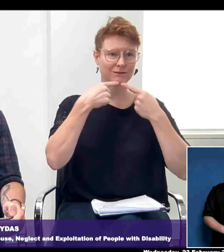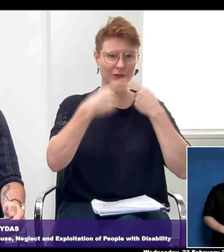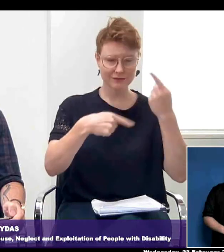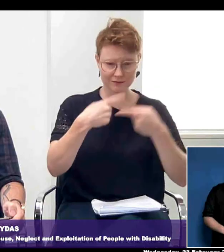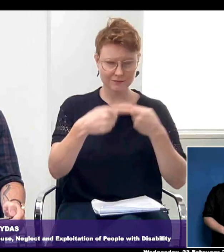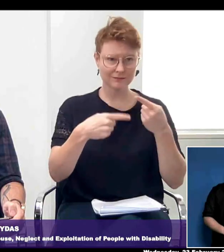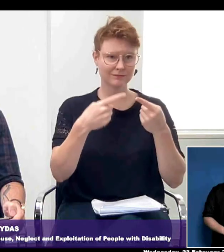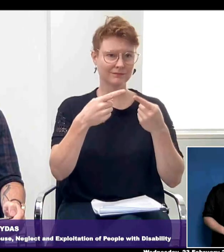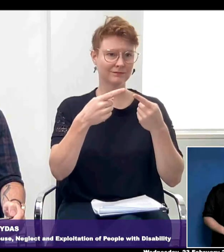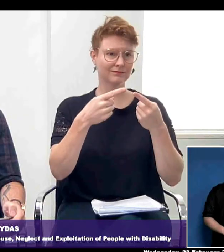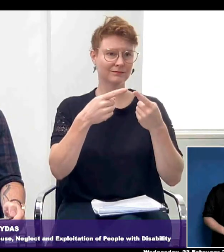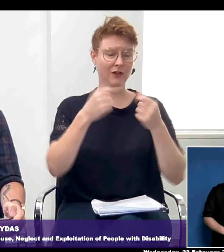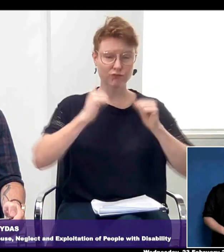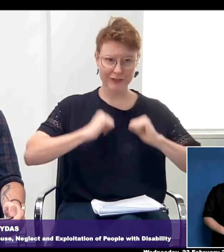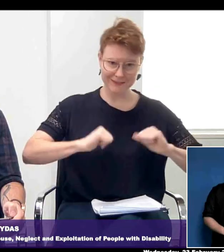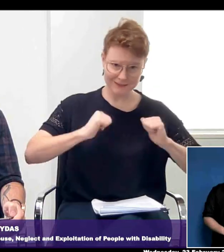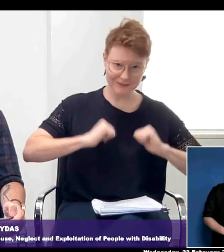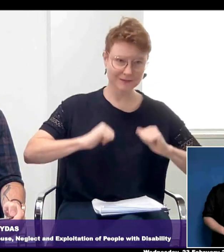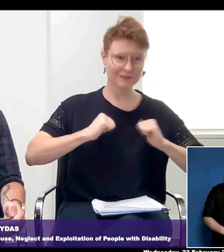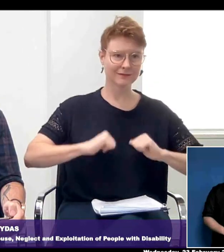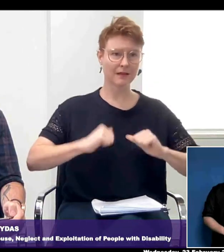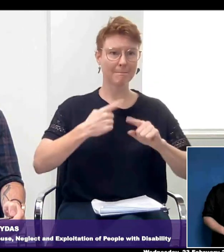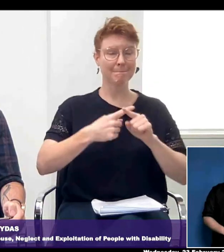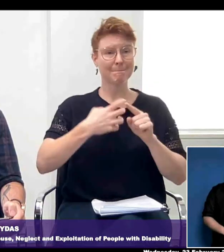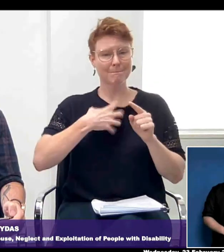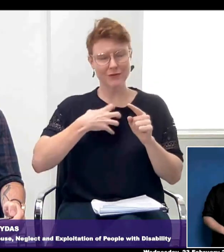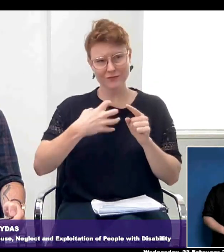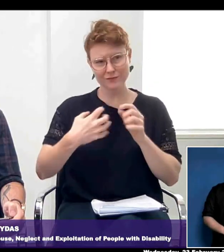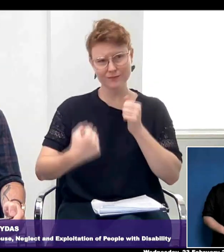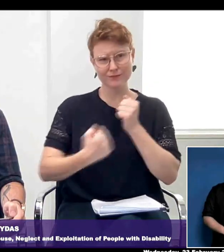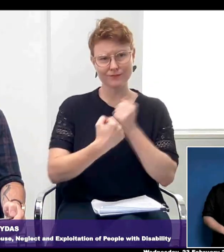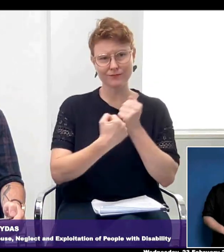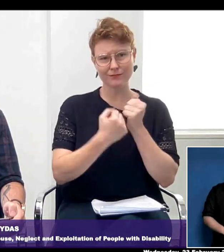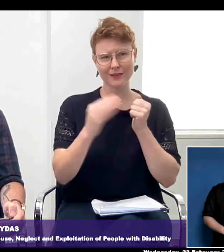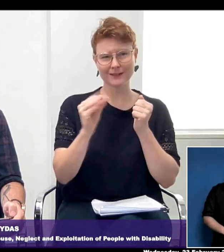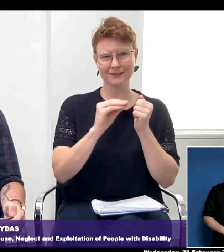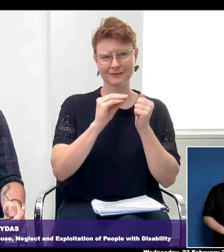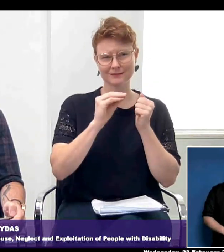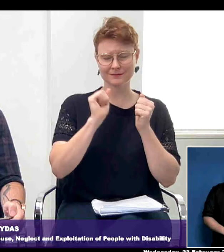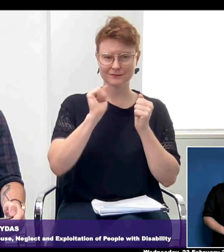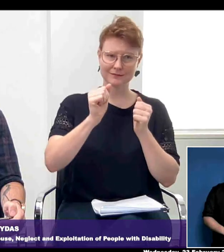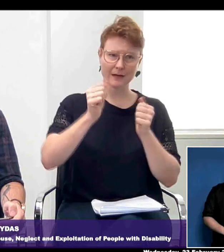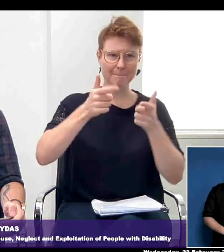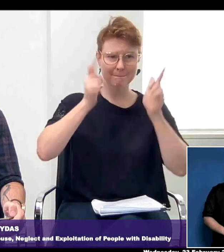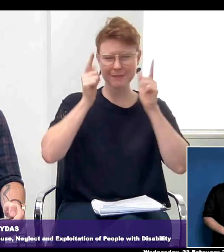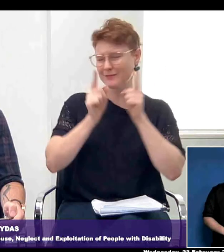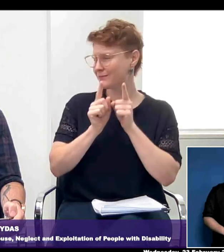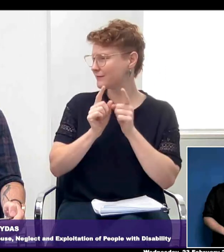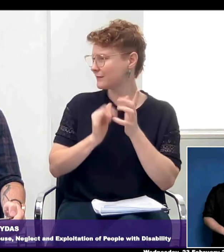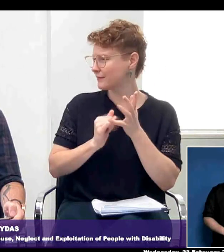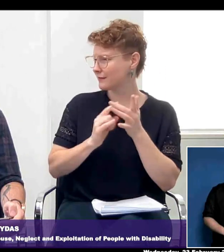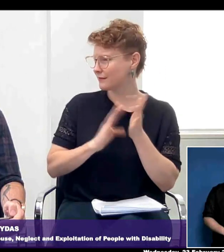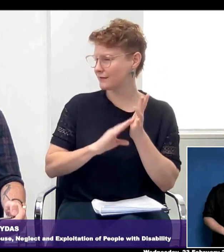Another is more resourcing. That could be in the form of training, information and more support from their